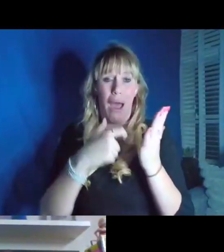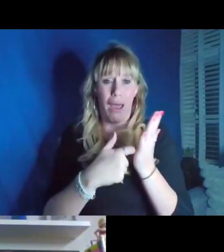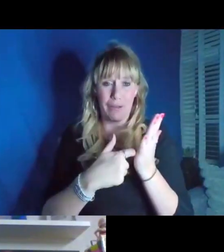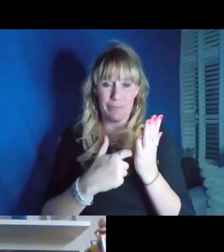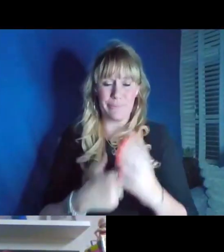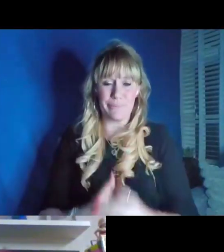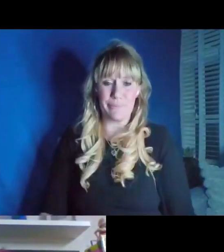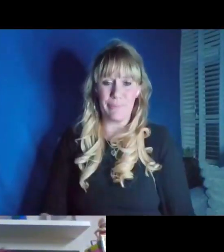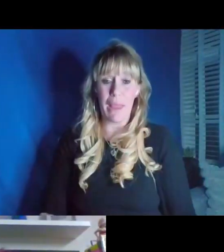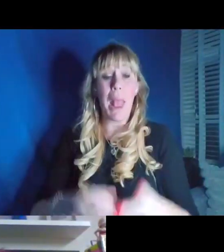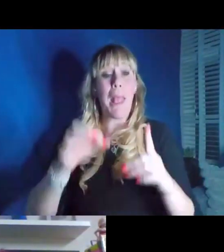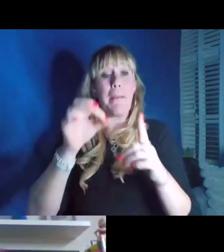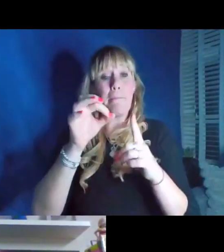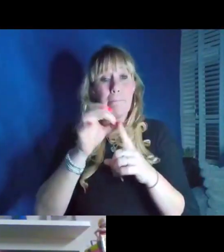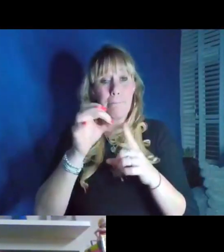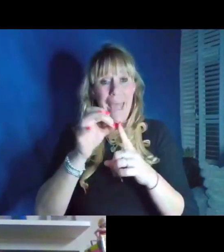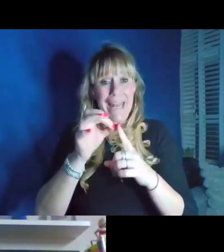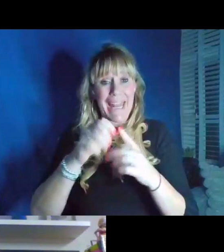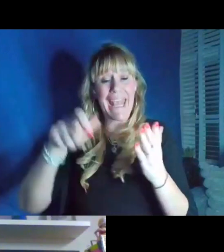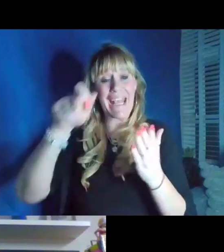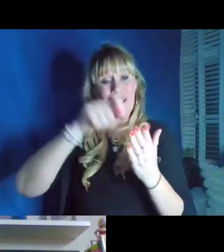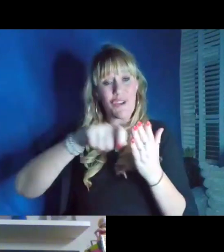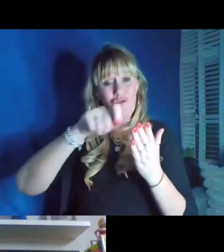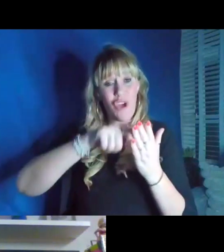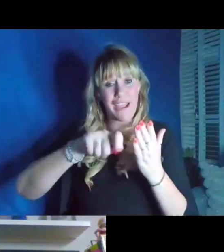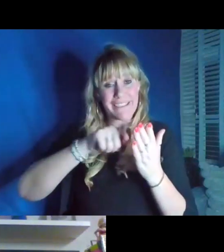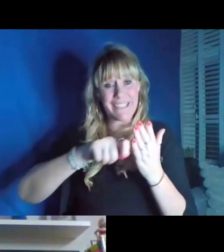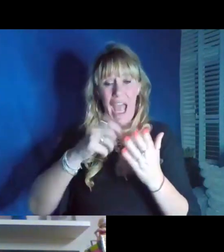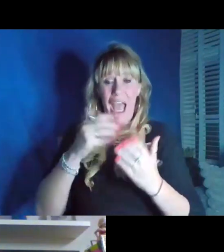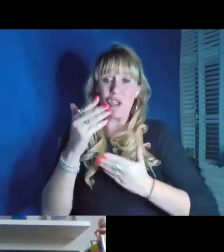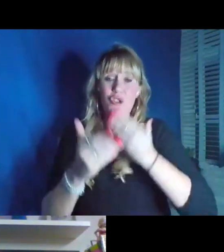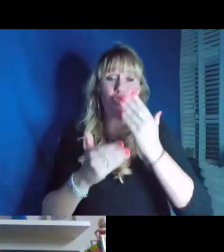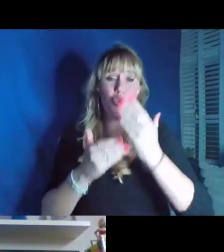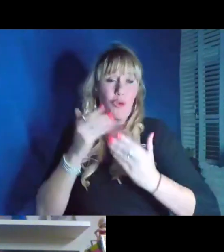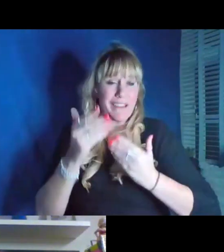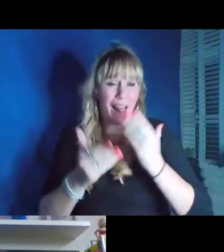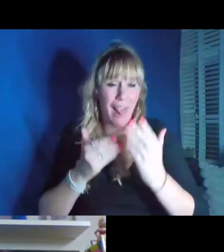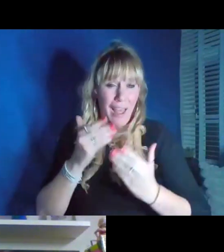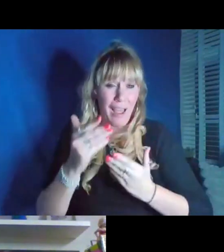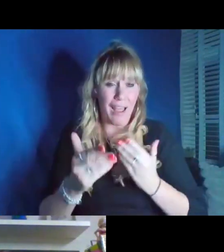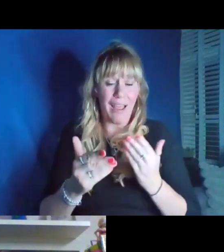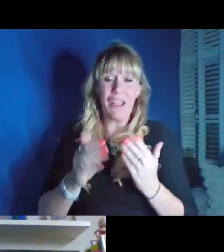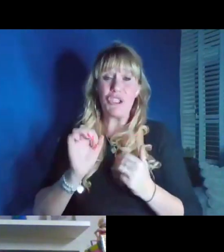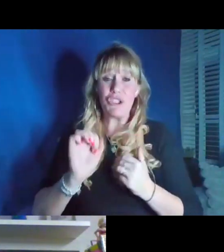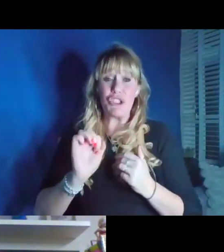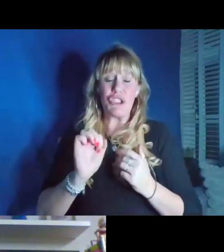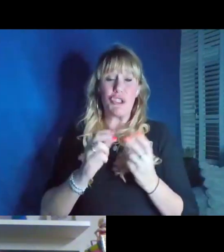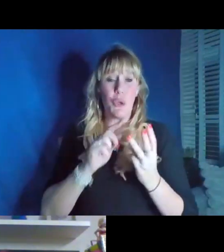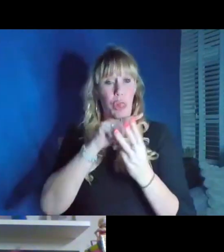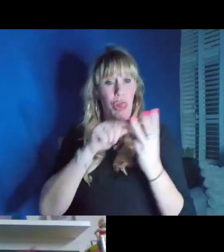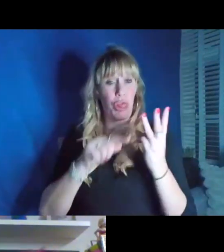Penny is a writer and storyteller, she's going to read three poems about